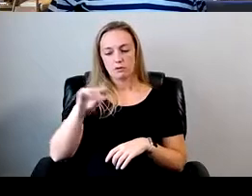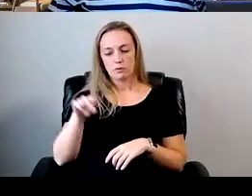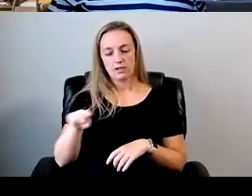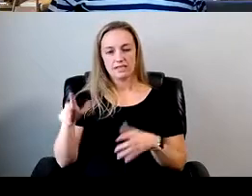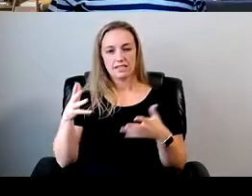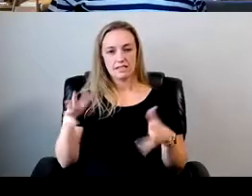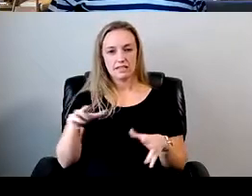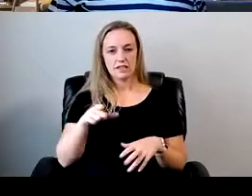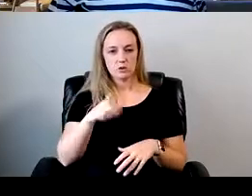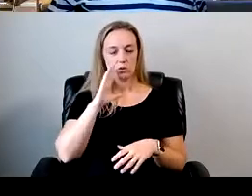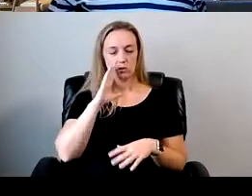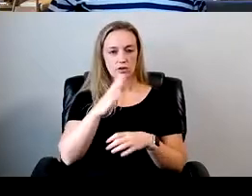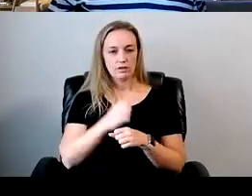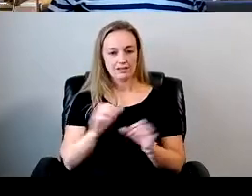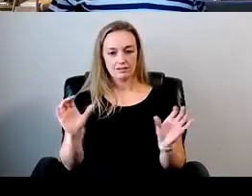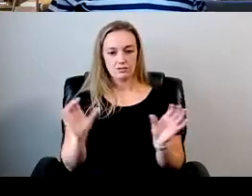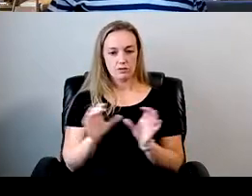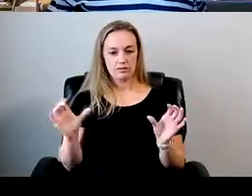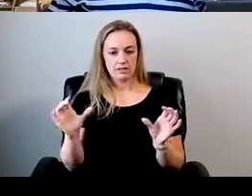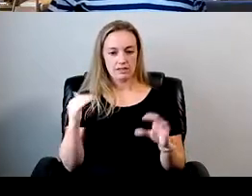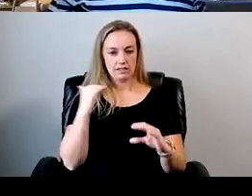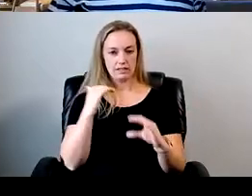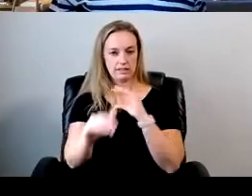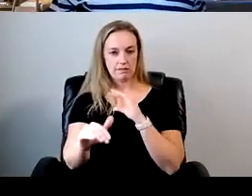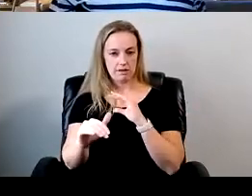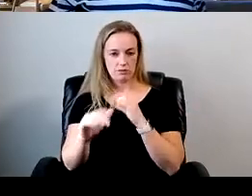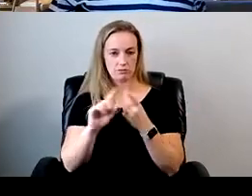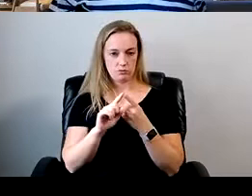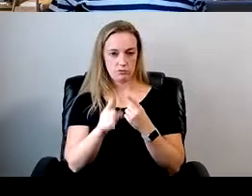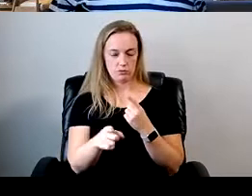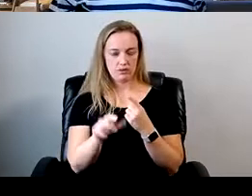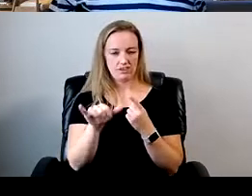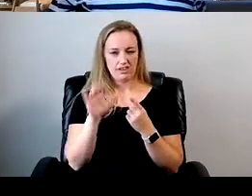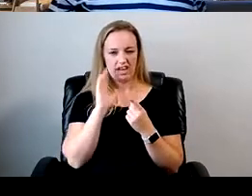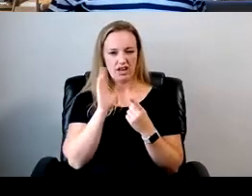get the certificate via email. And that will come by the end of the week.